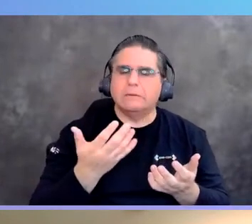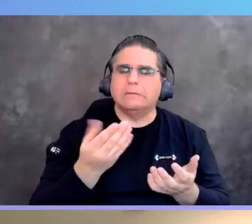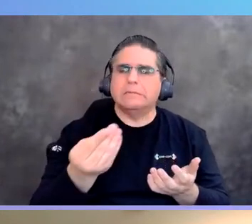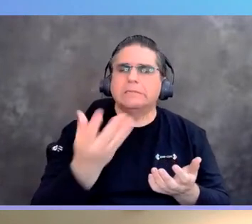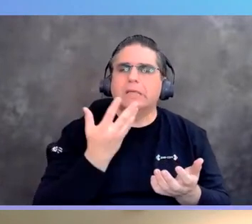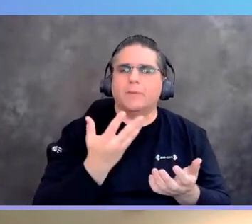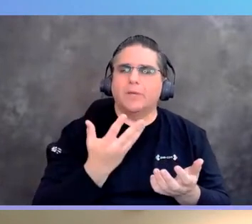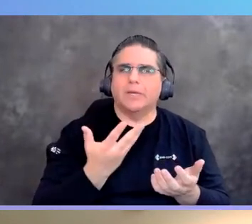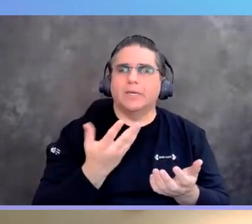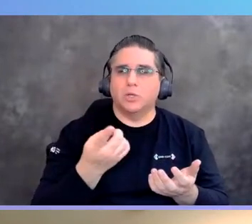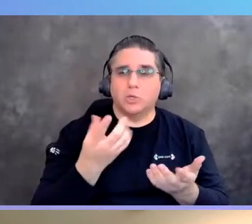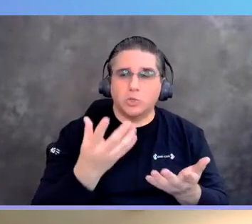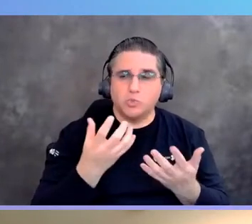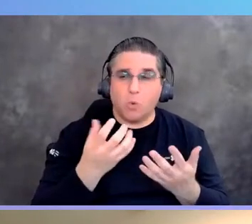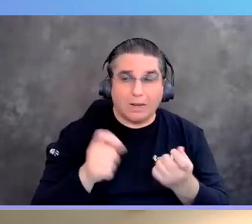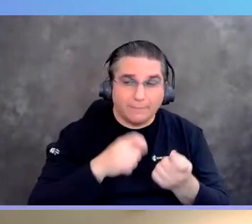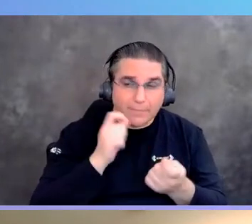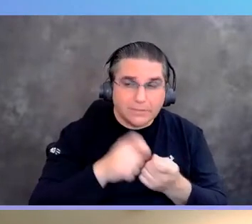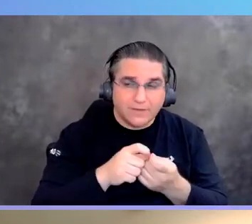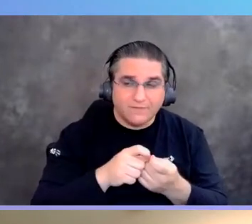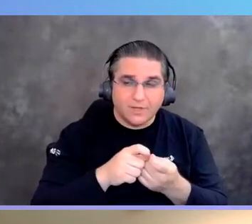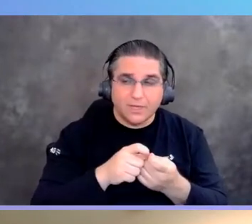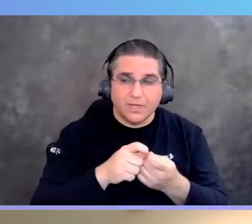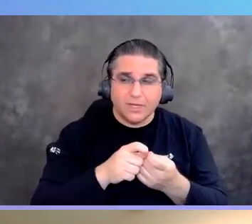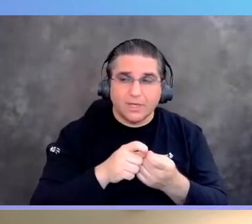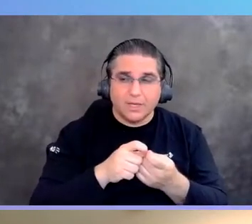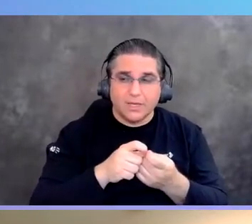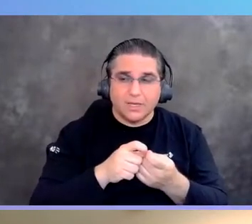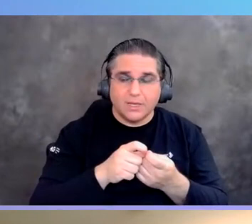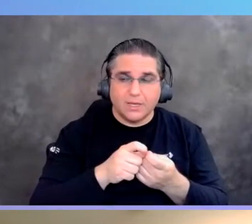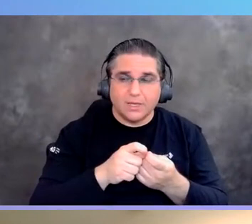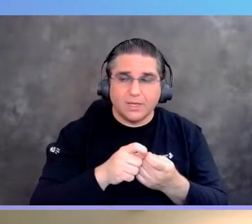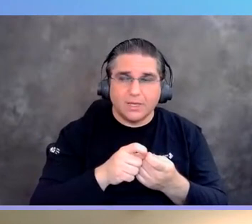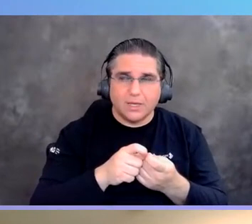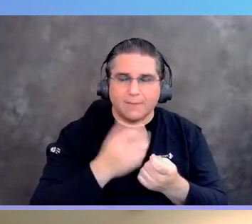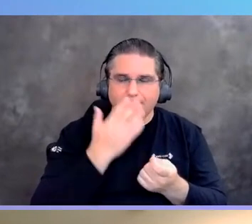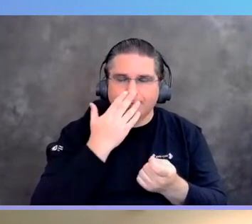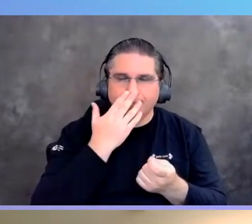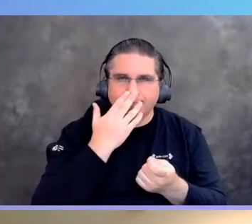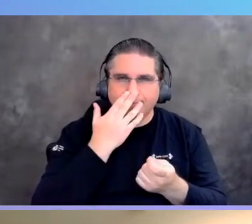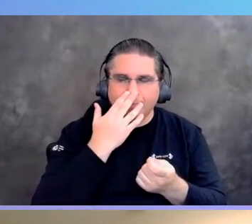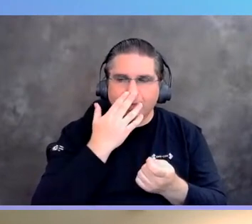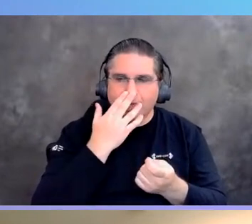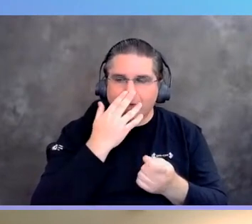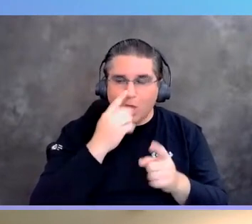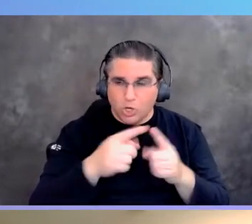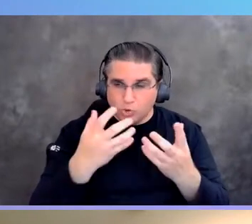certain, uh, in several, uh, category options, the first of